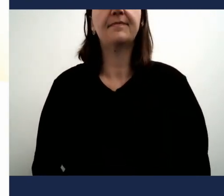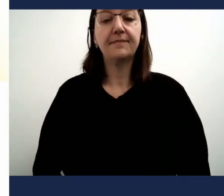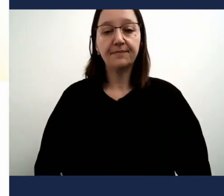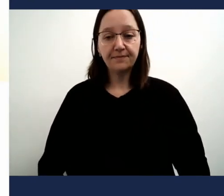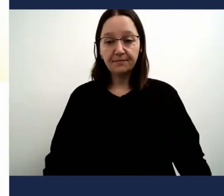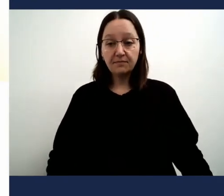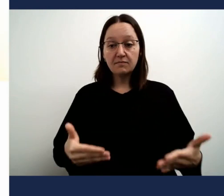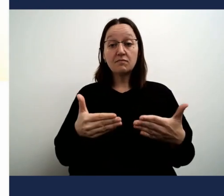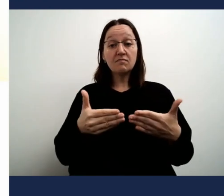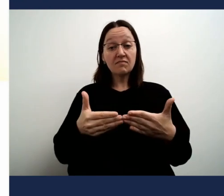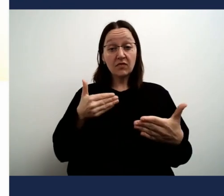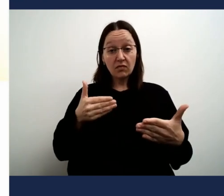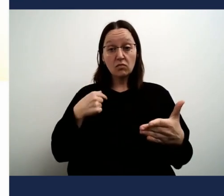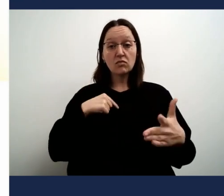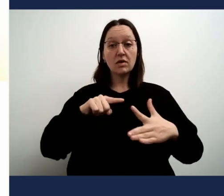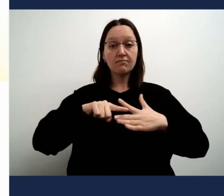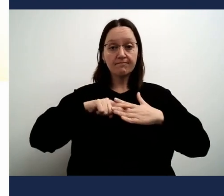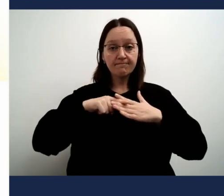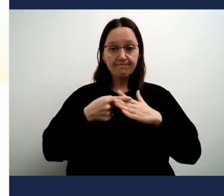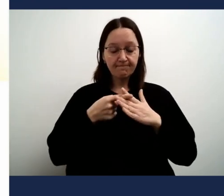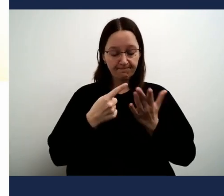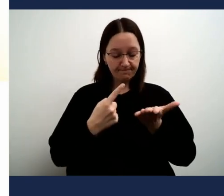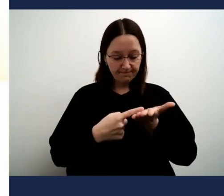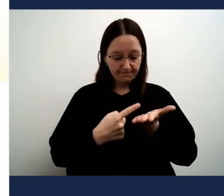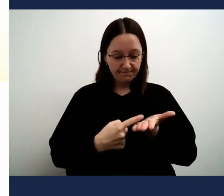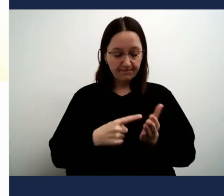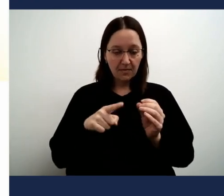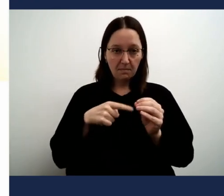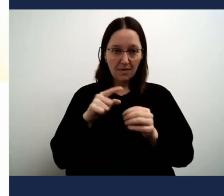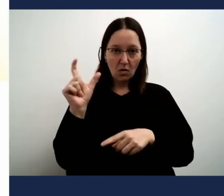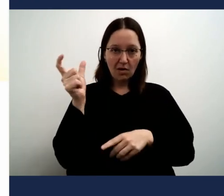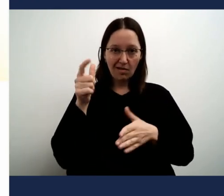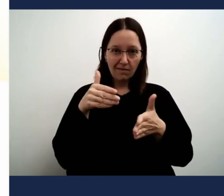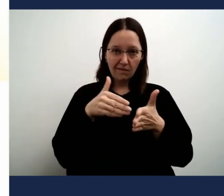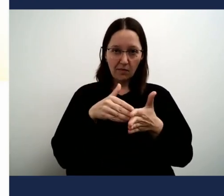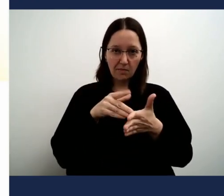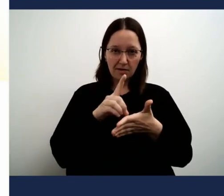session on assignment on anti-Semitism. Today we're